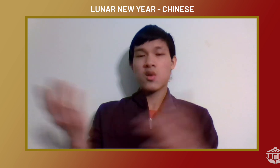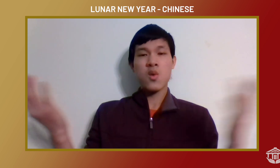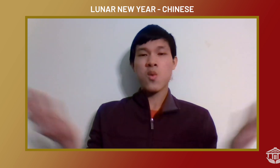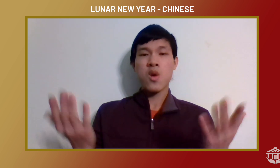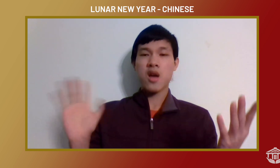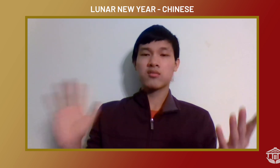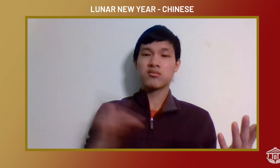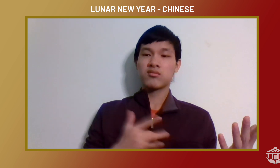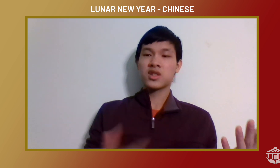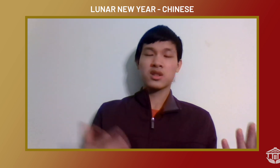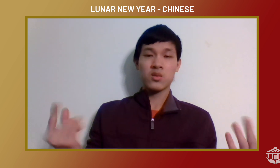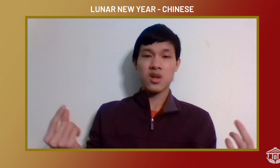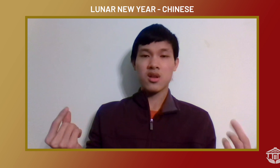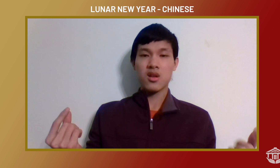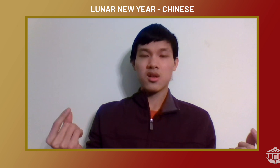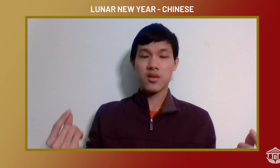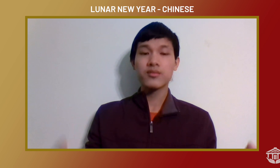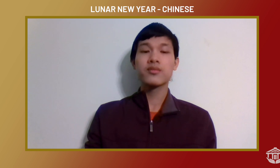I’d also like to share some other things from Chinese culture.